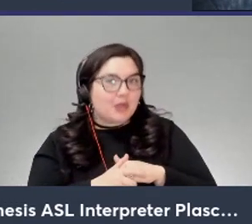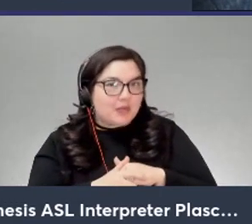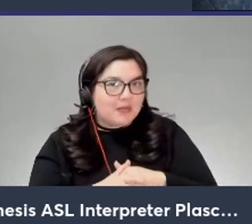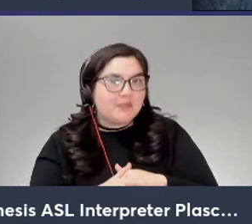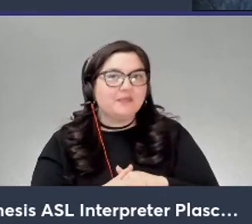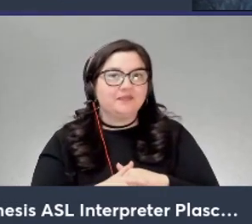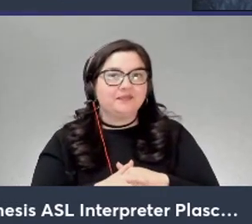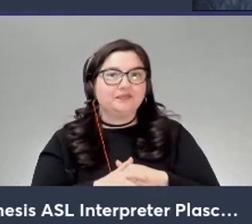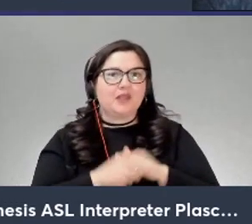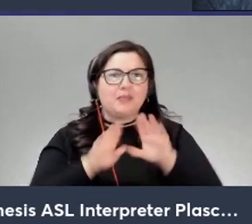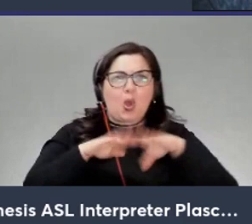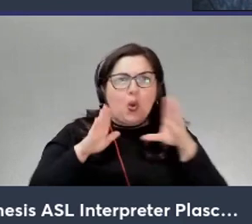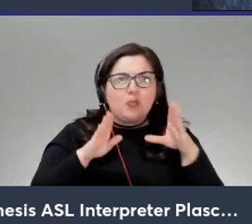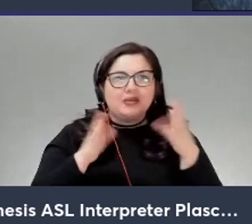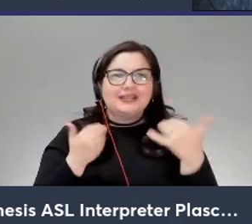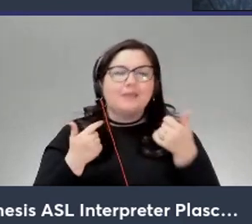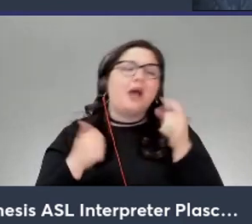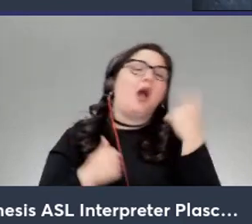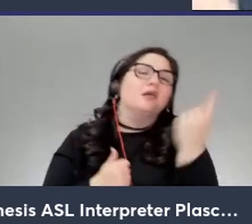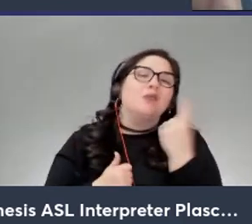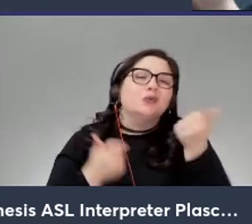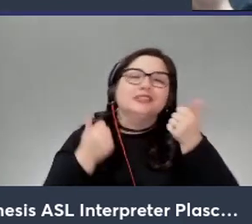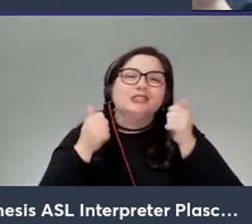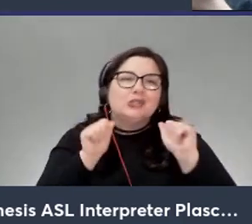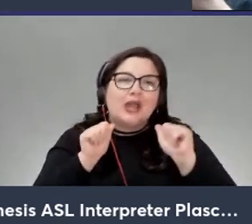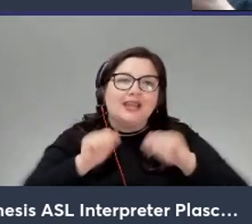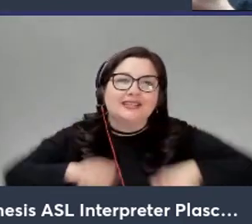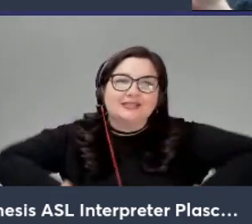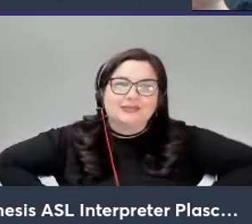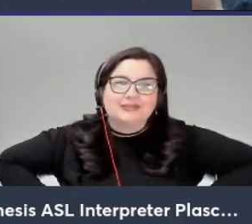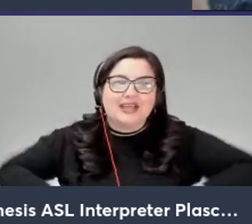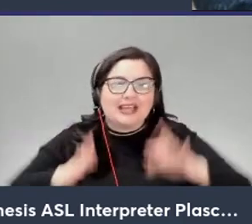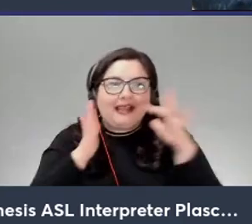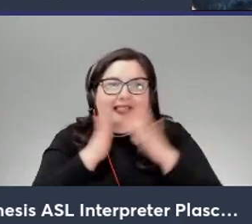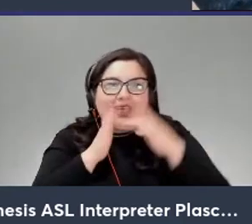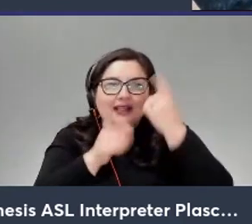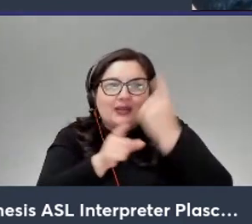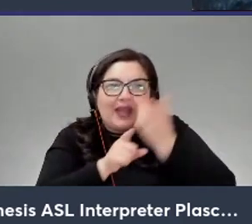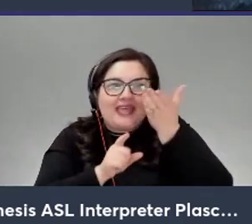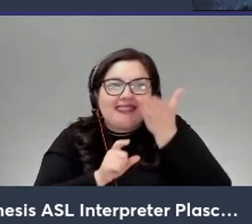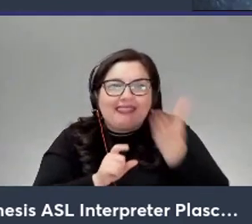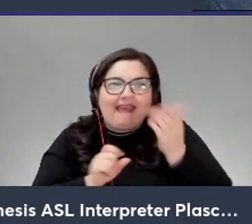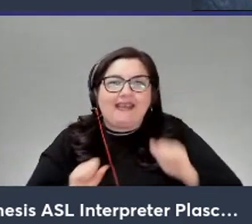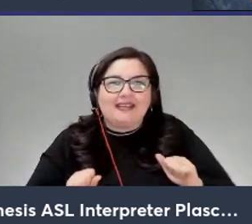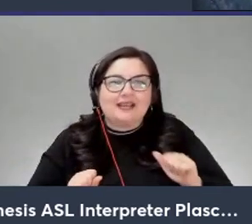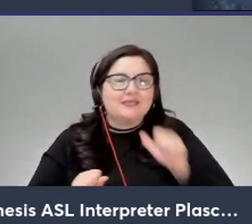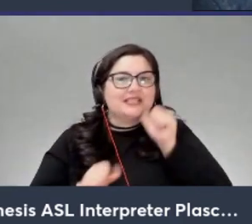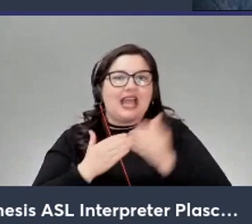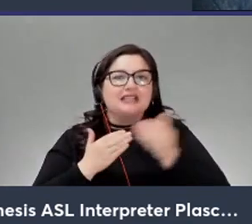Open. I'm always trying to click the right thing here. Maybe that'll be easier. - I think open in a new tab?